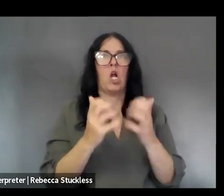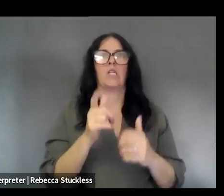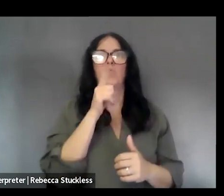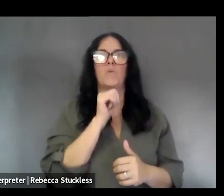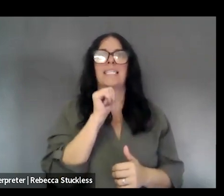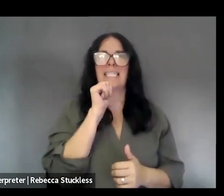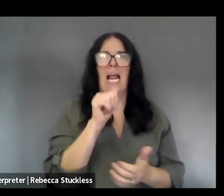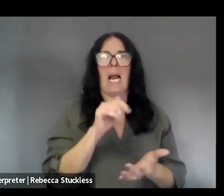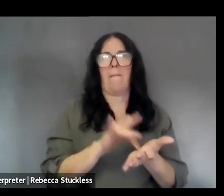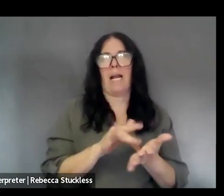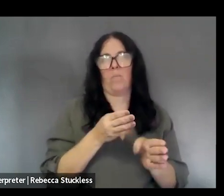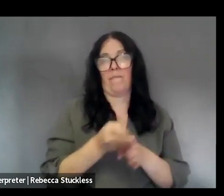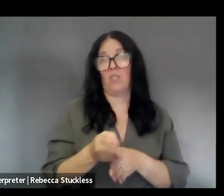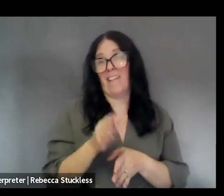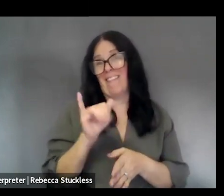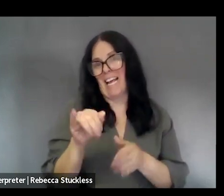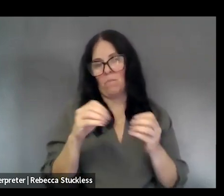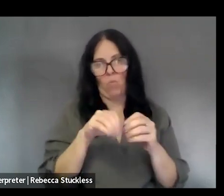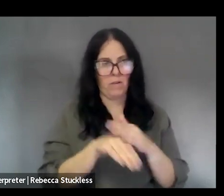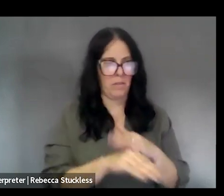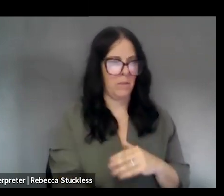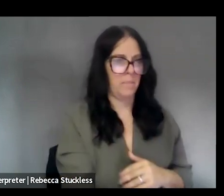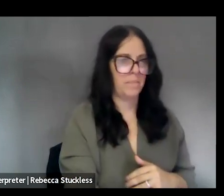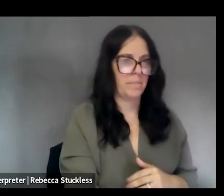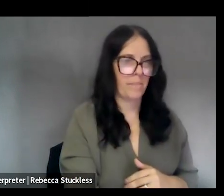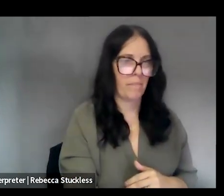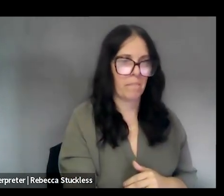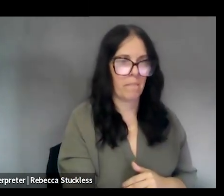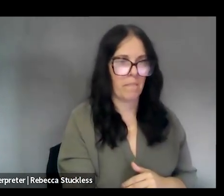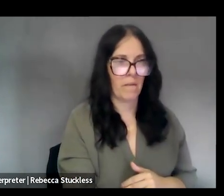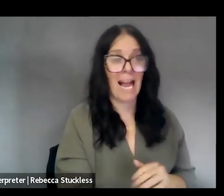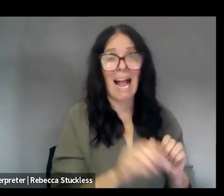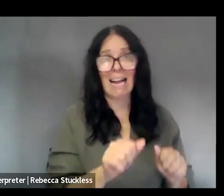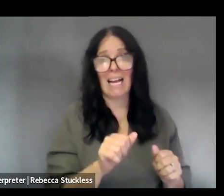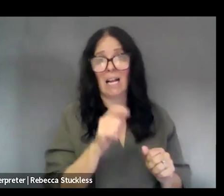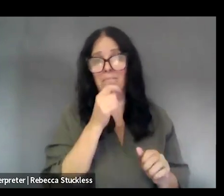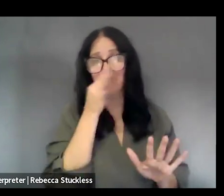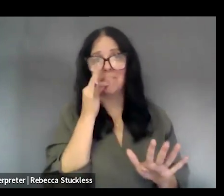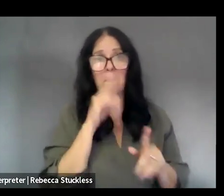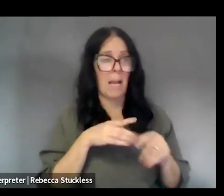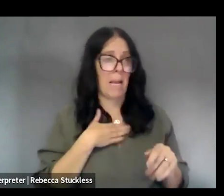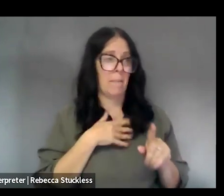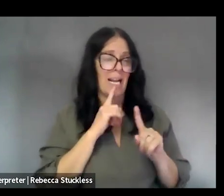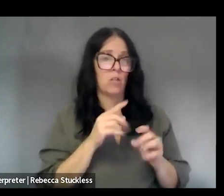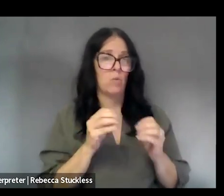than other things. I can stop there, but I'm happy to answer more questions during the Q&A. DEVON: Thanks, Jess,